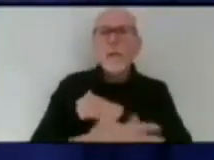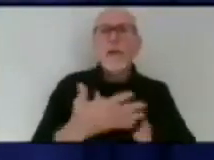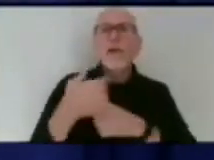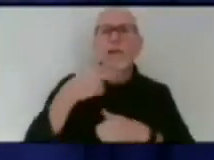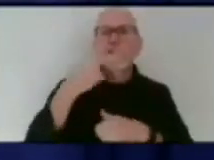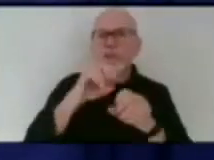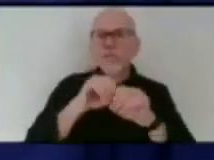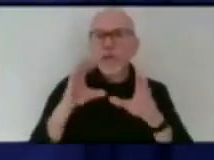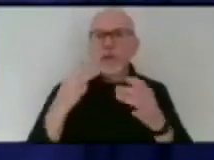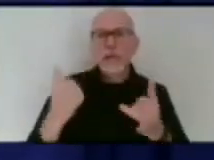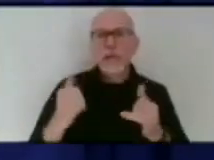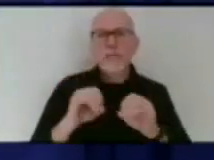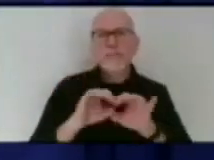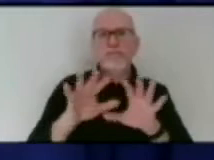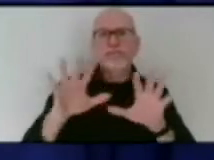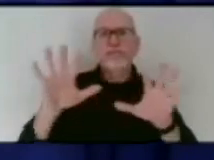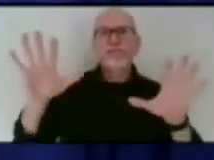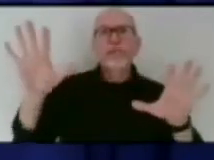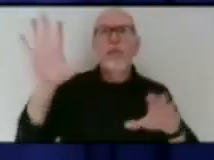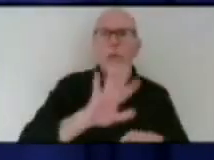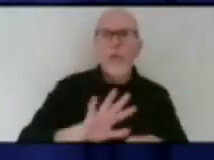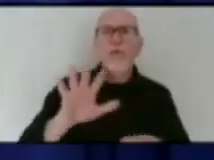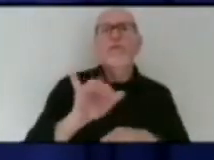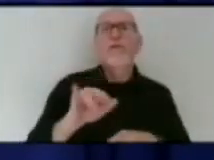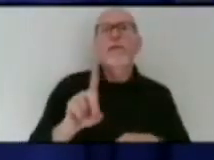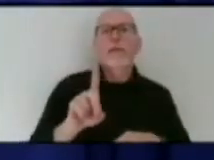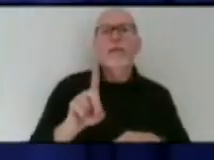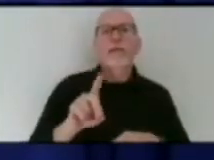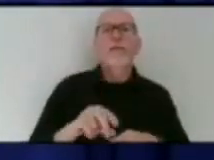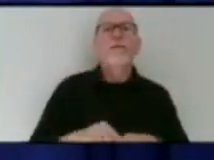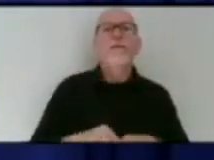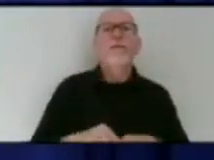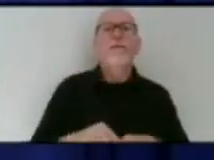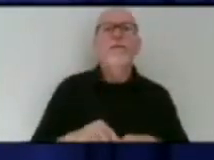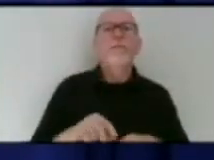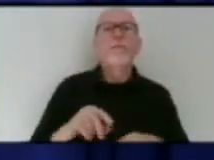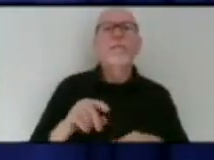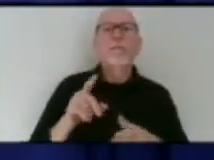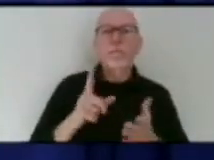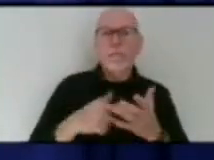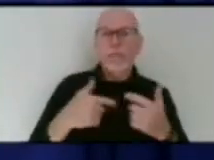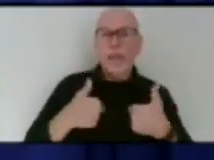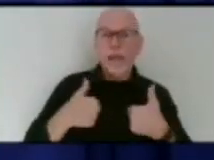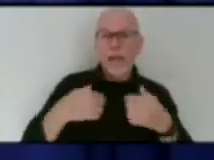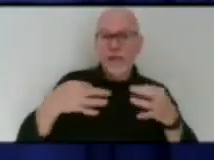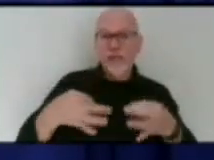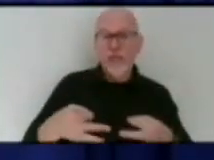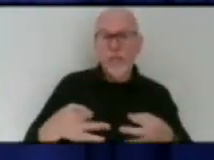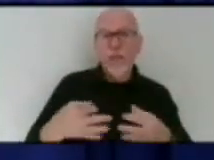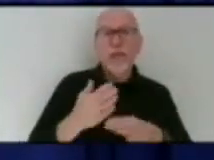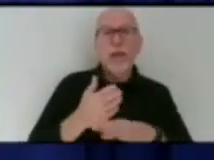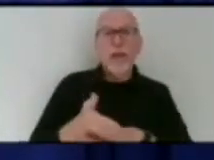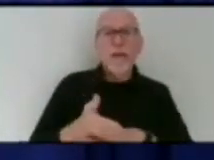the state of Indiana. Um, what? What I determined after council by so many